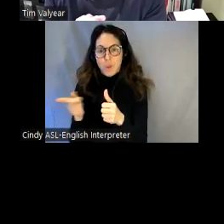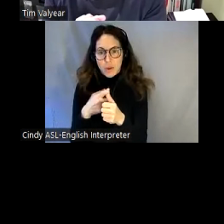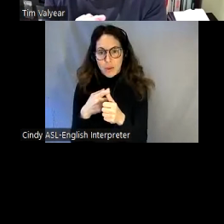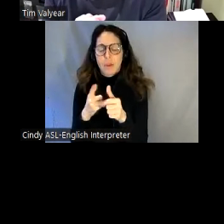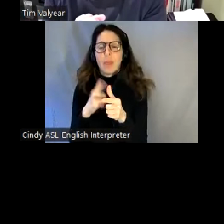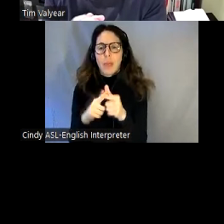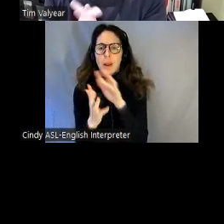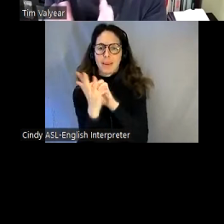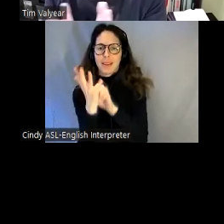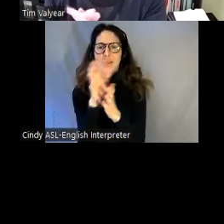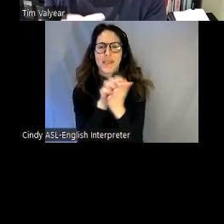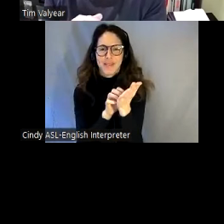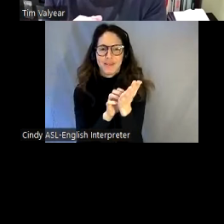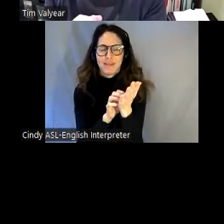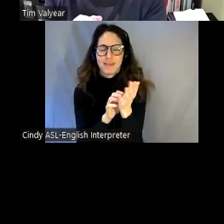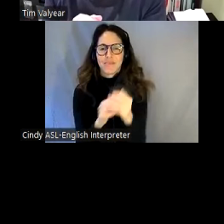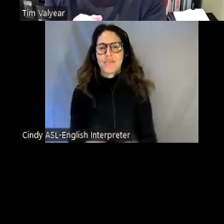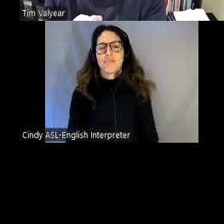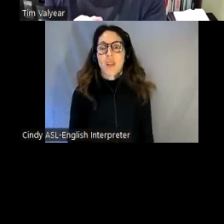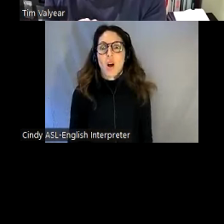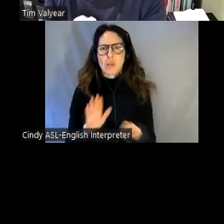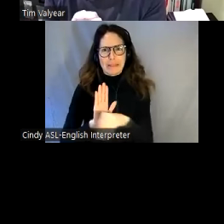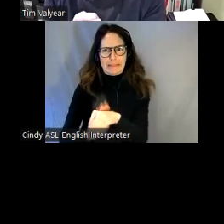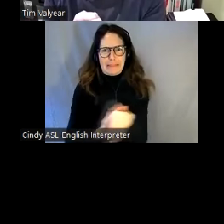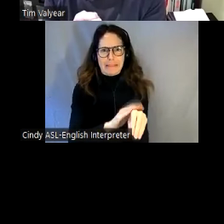gloves, which you need to do, your hands have to be